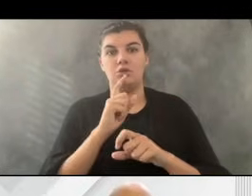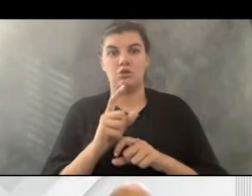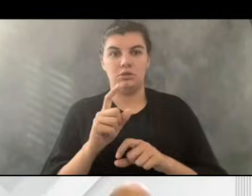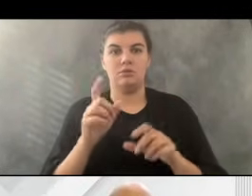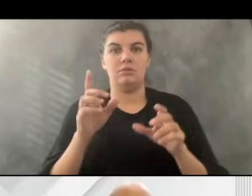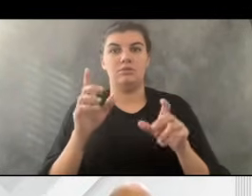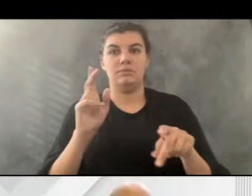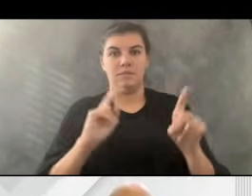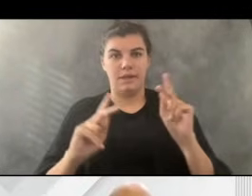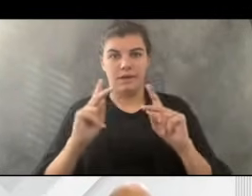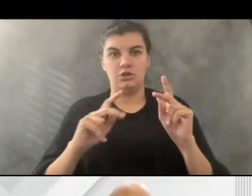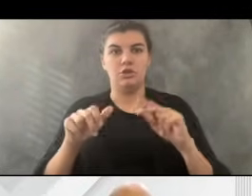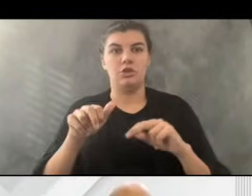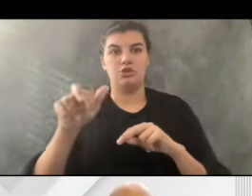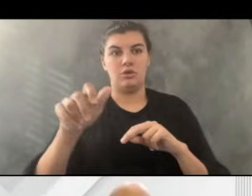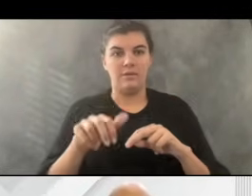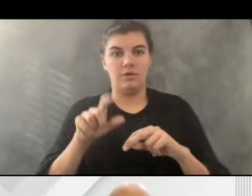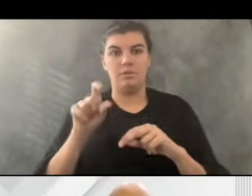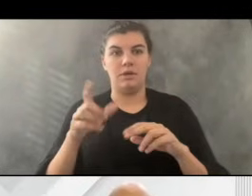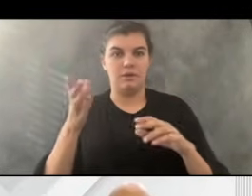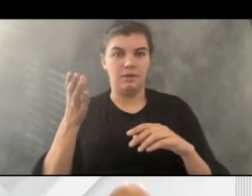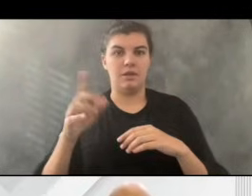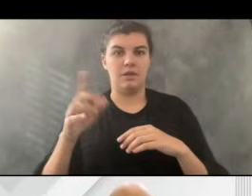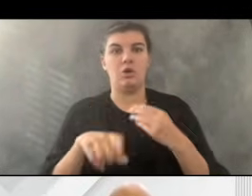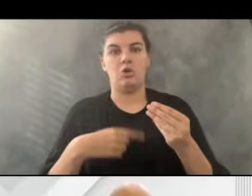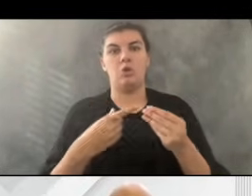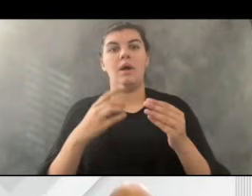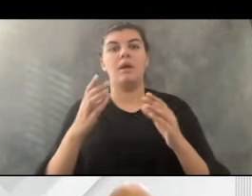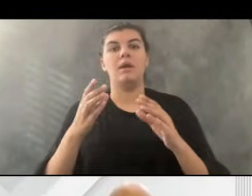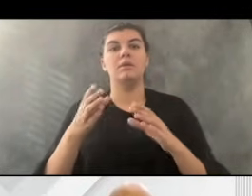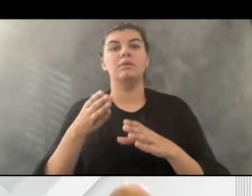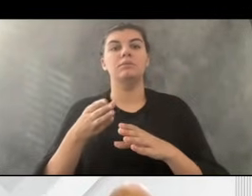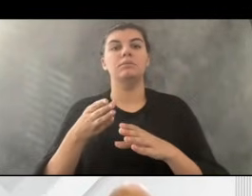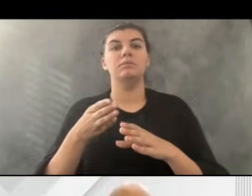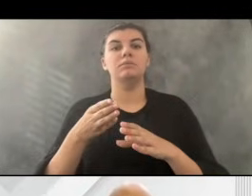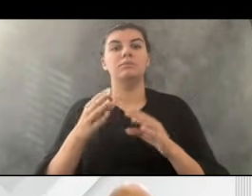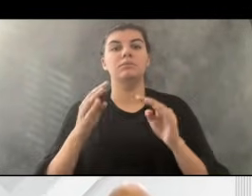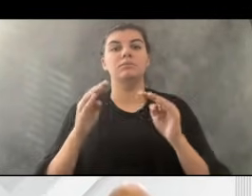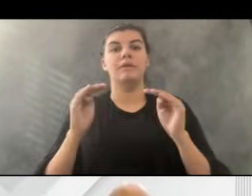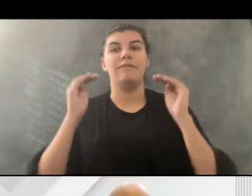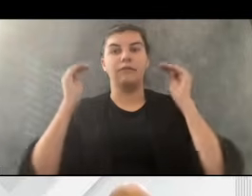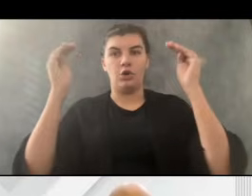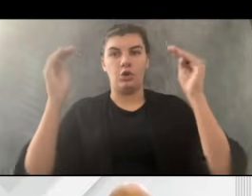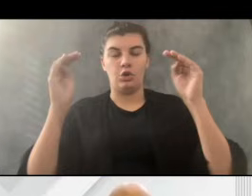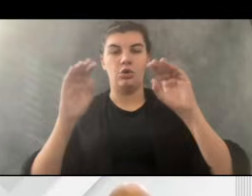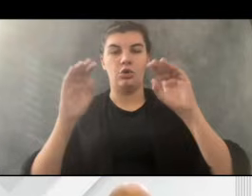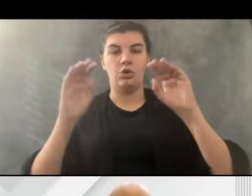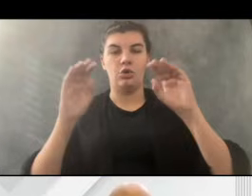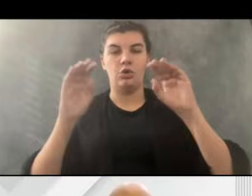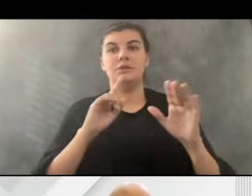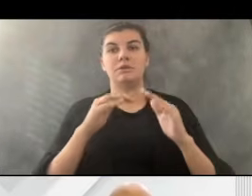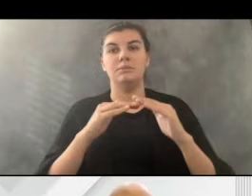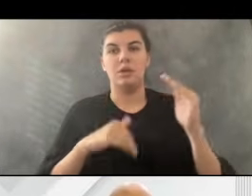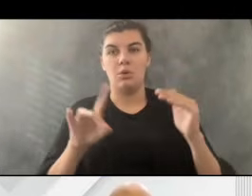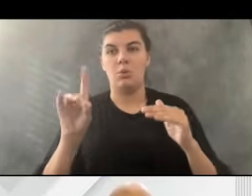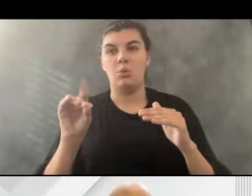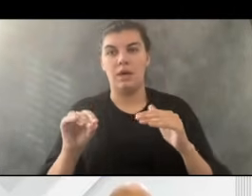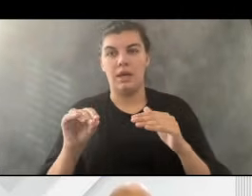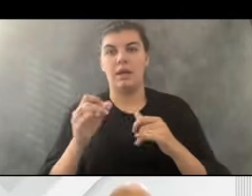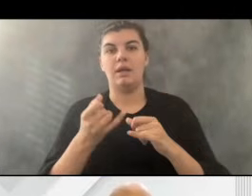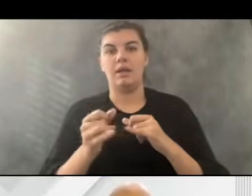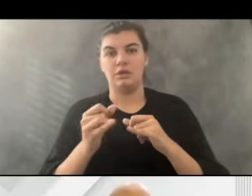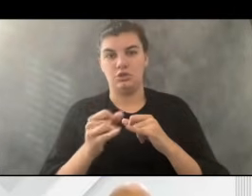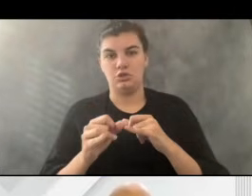when the vertical clearance for the pedestrian travel may get below 80 inches. And then the